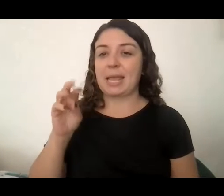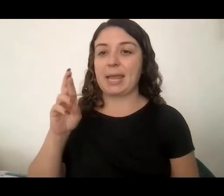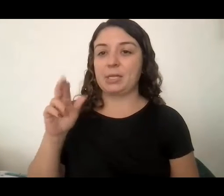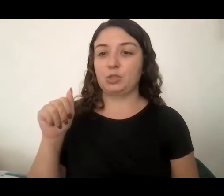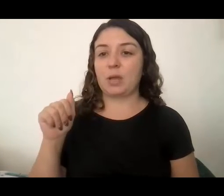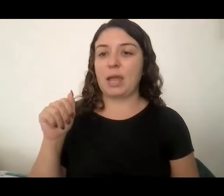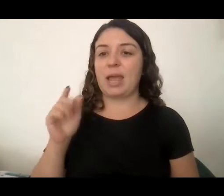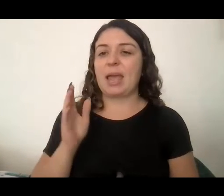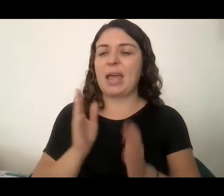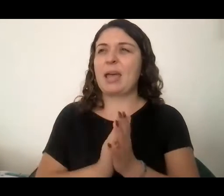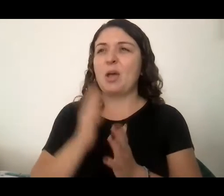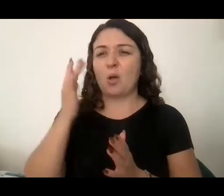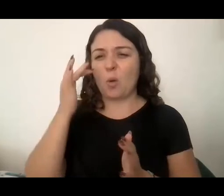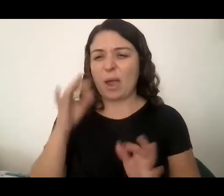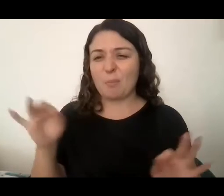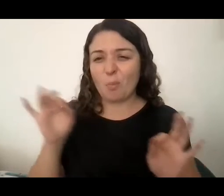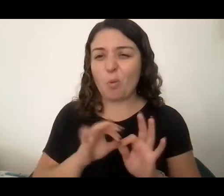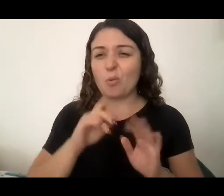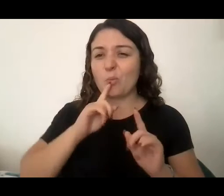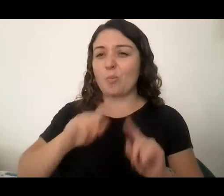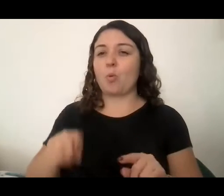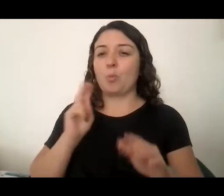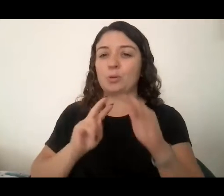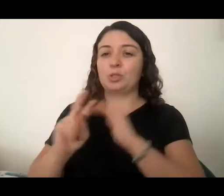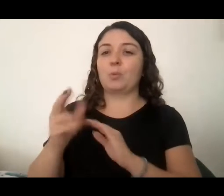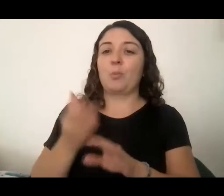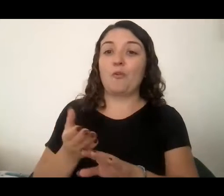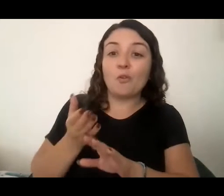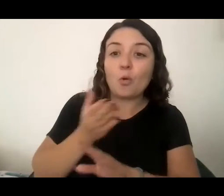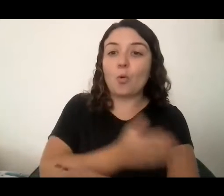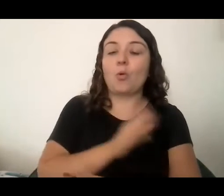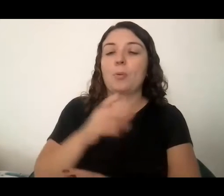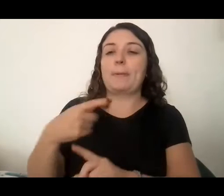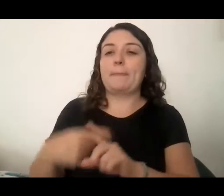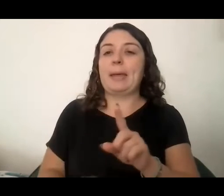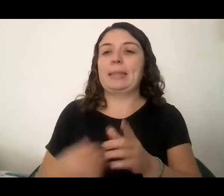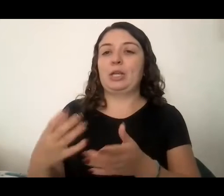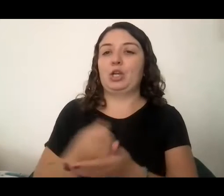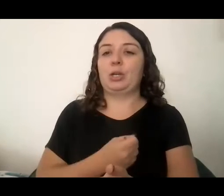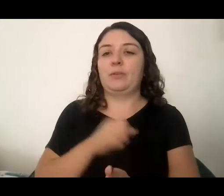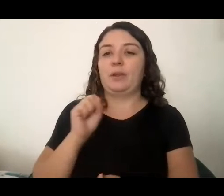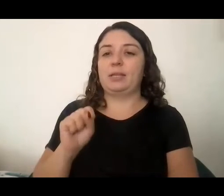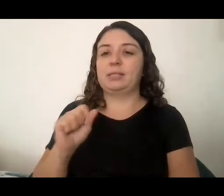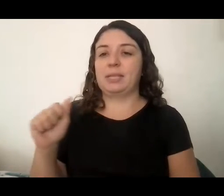Why is it important to report projections before actual monthly earnings to SSA?